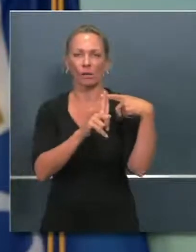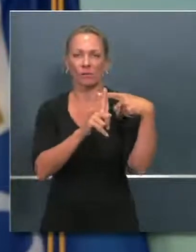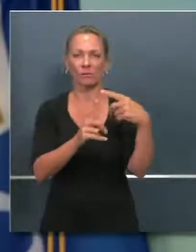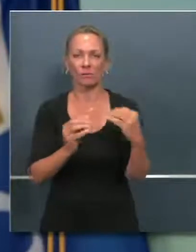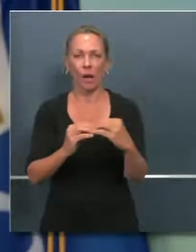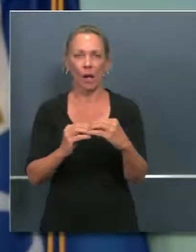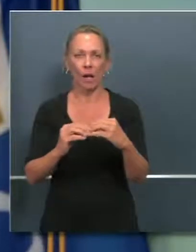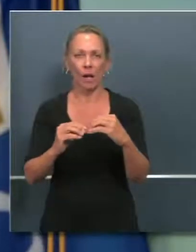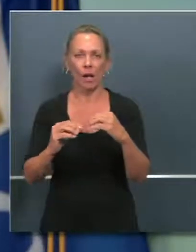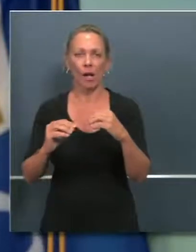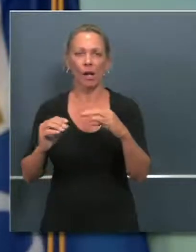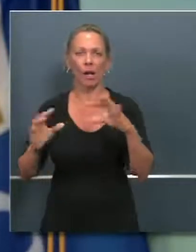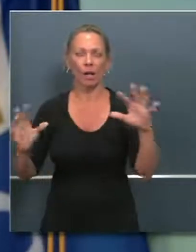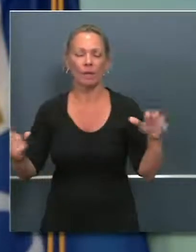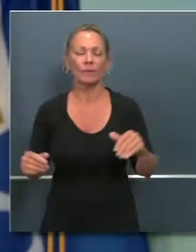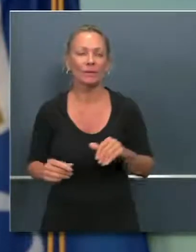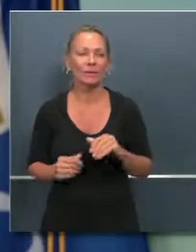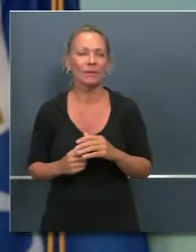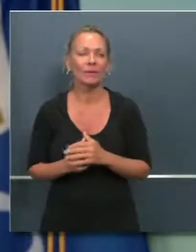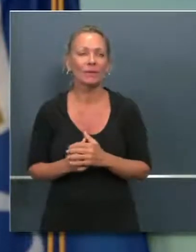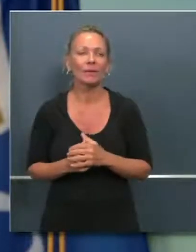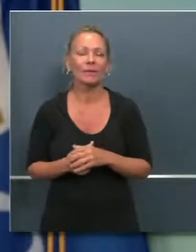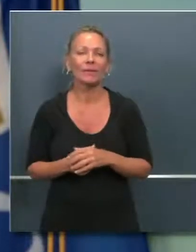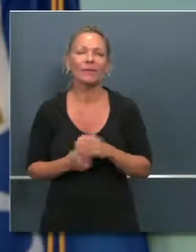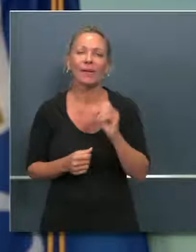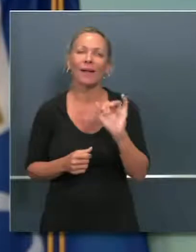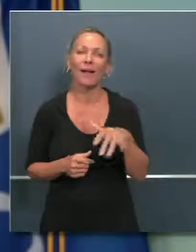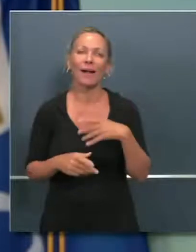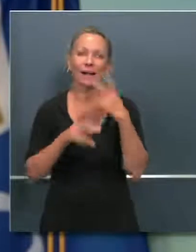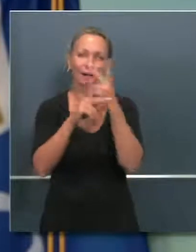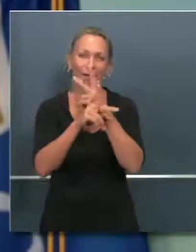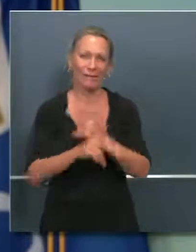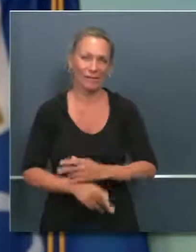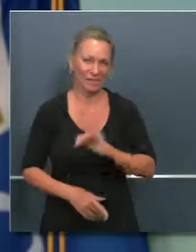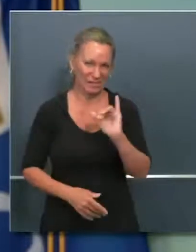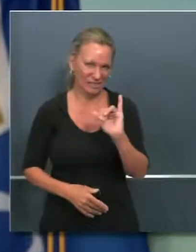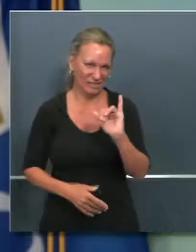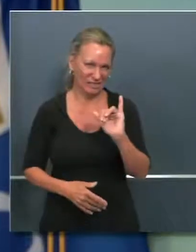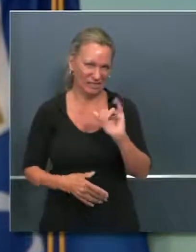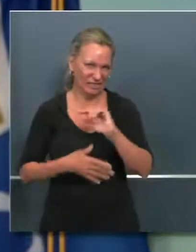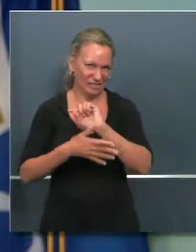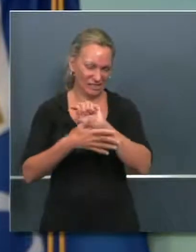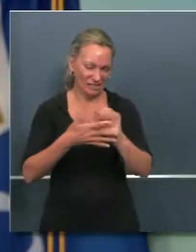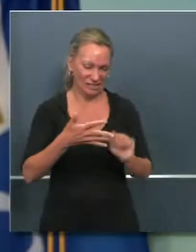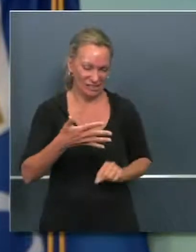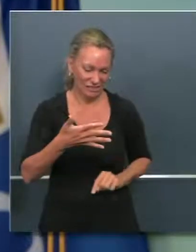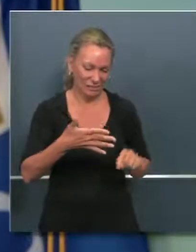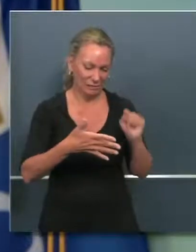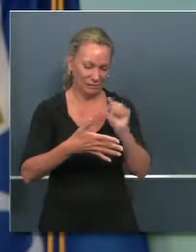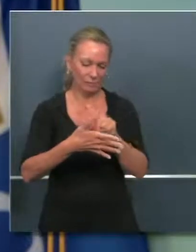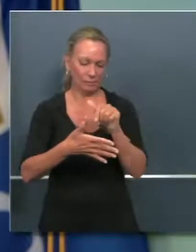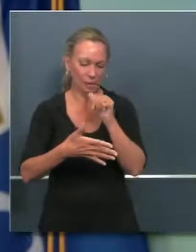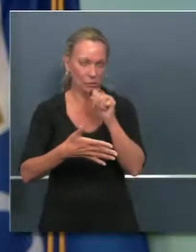as hotspots again each county is different each county has seen something different but in the